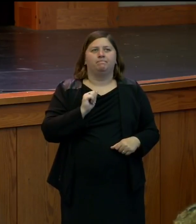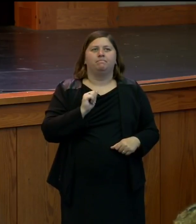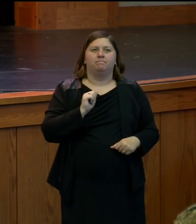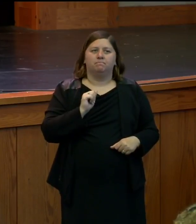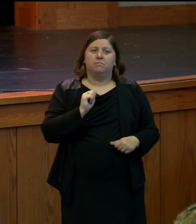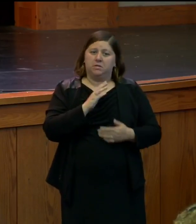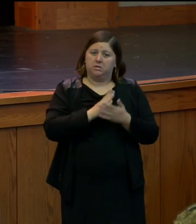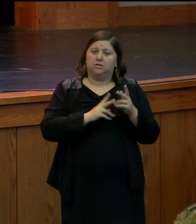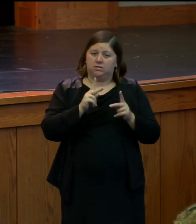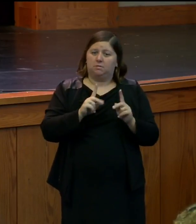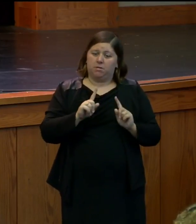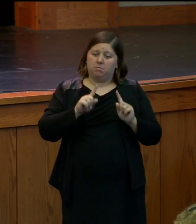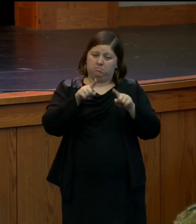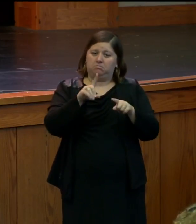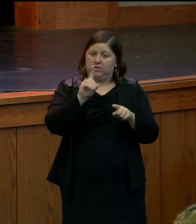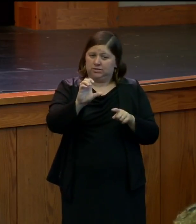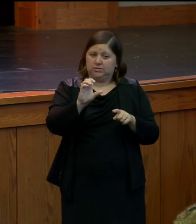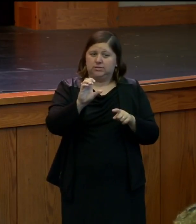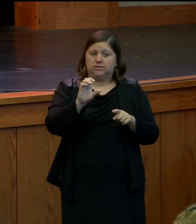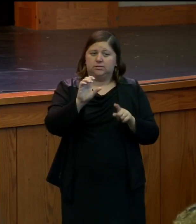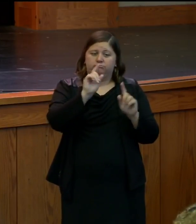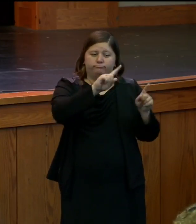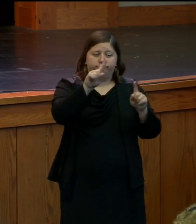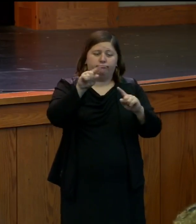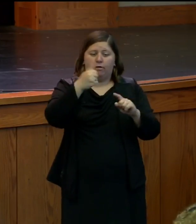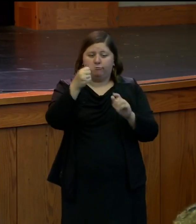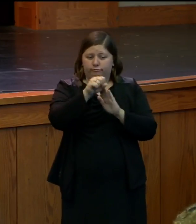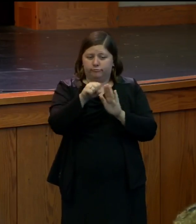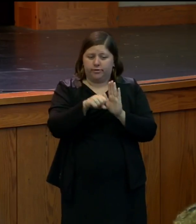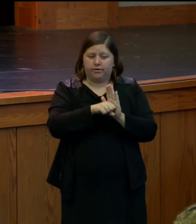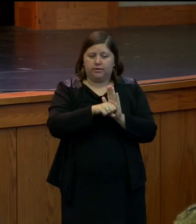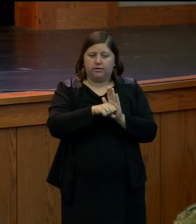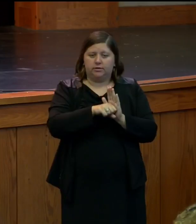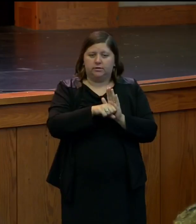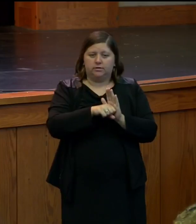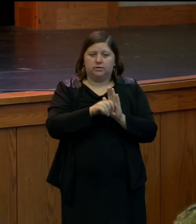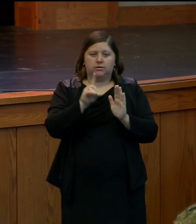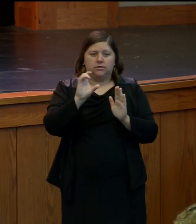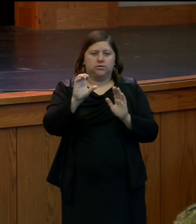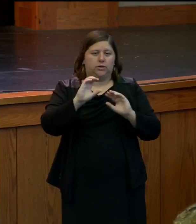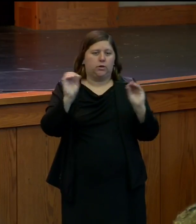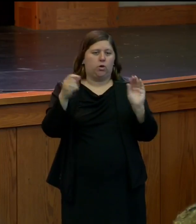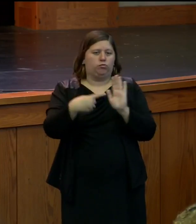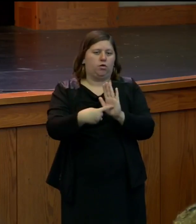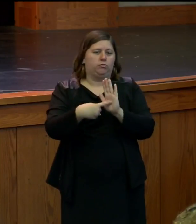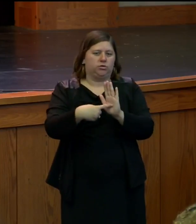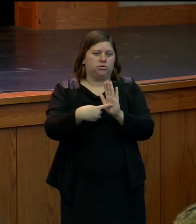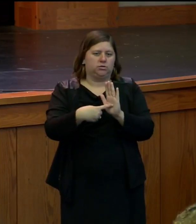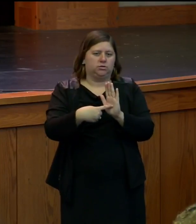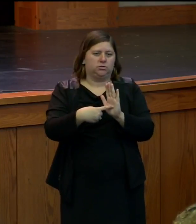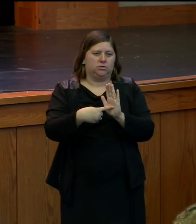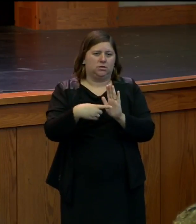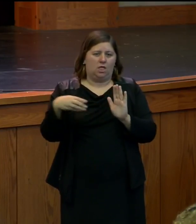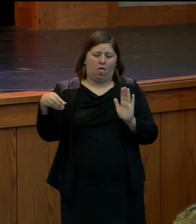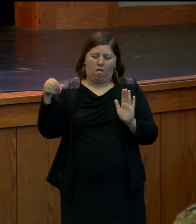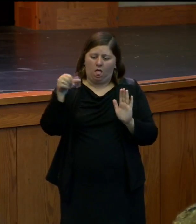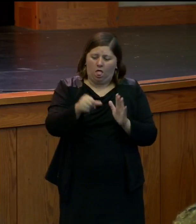D.C. AND THEY WENT TO OTHER STATES BUT D.C. HAD NO REPRESENTATION. THEY PAID SO MUCH TAXES.